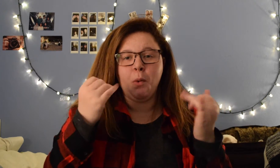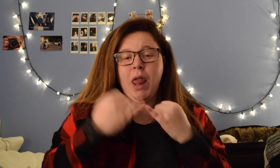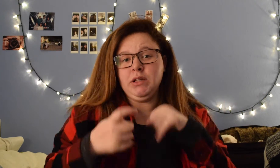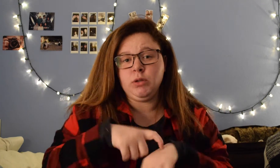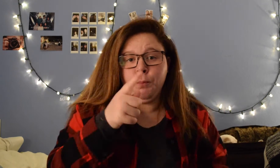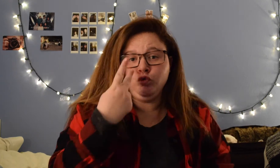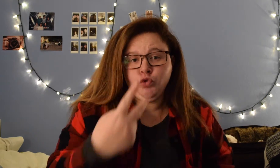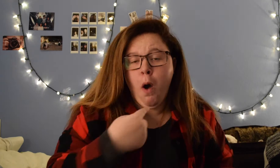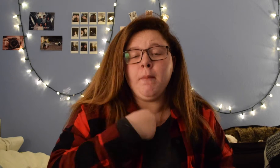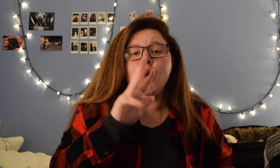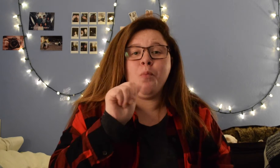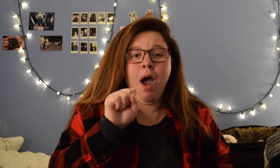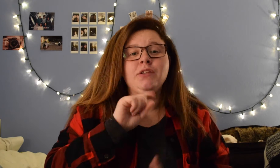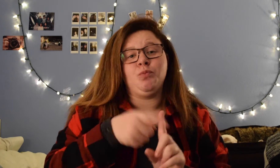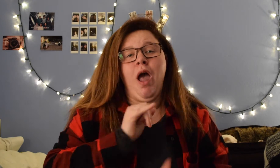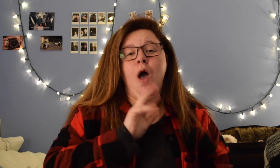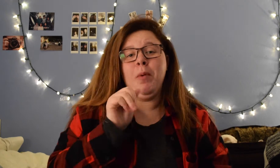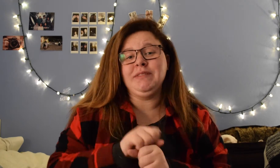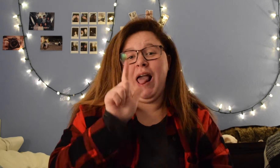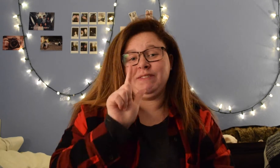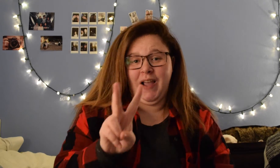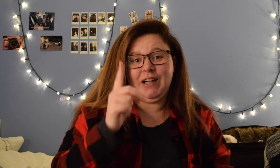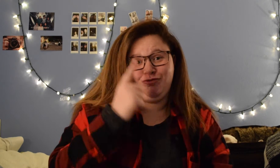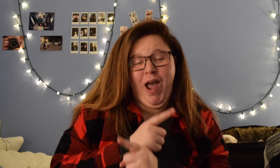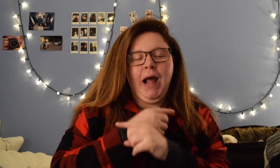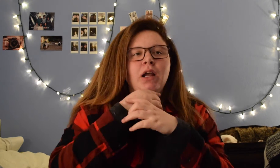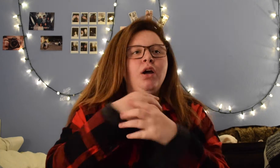Ok so the last time you guys saw me, I was in Las Vegas right?